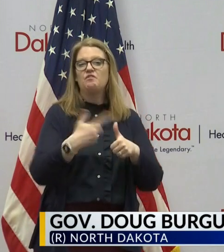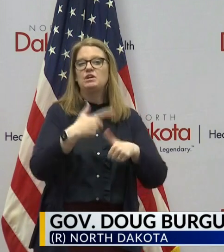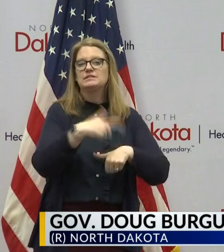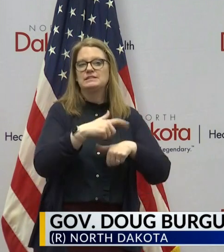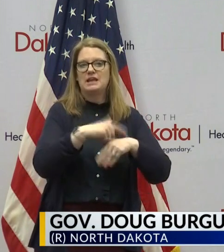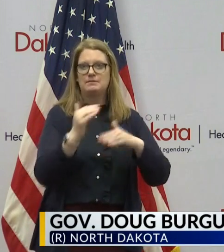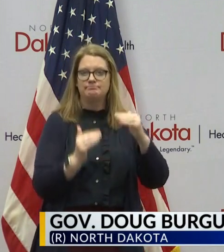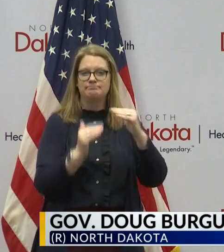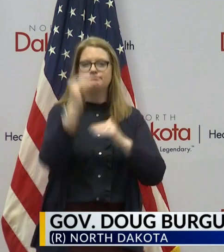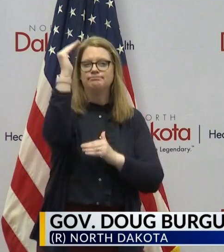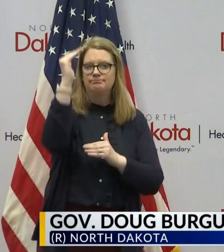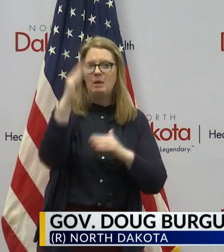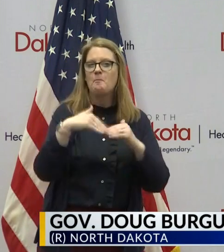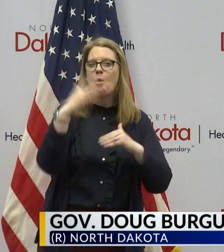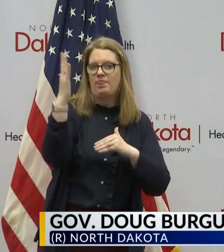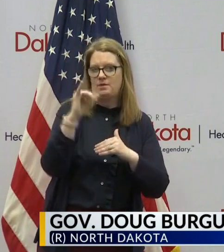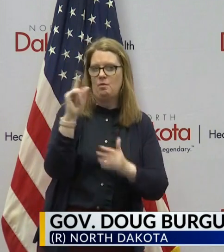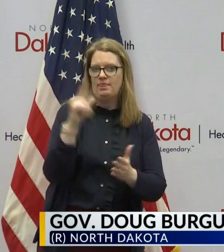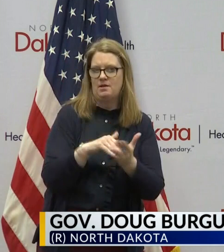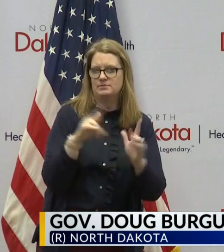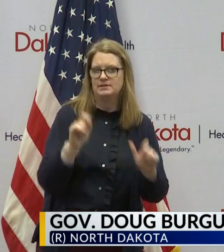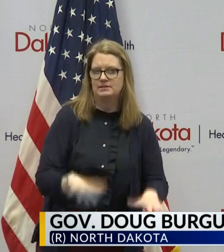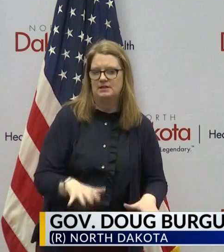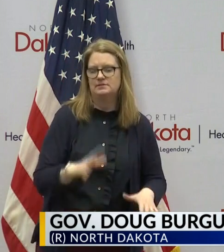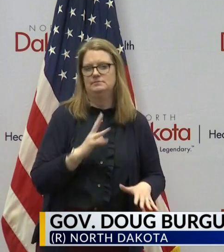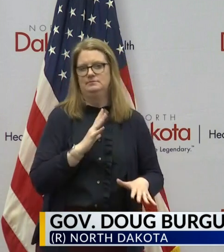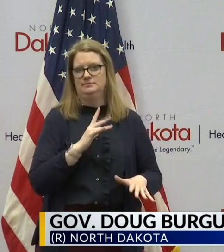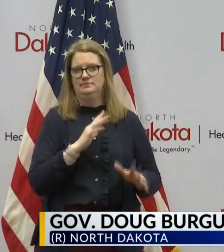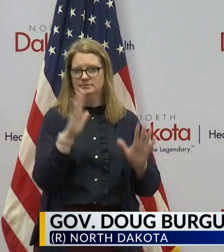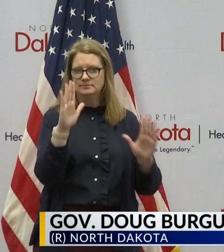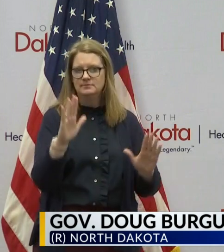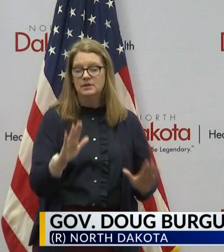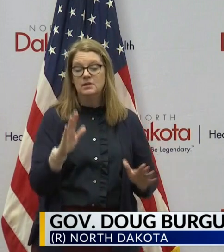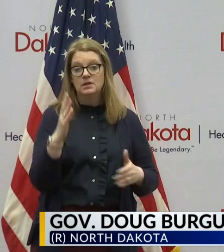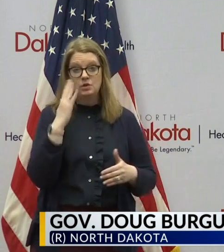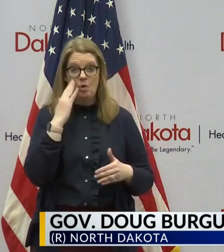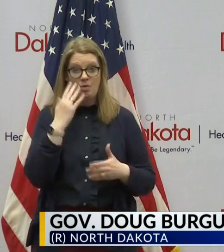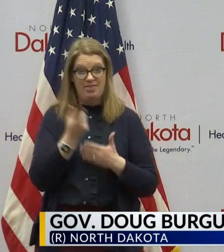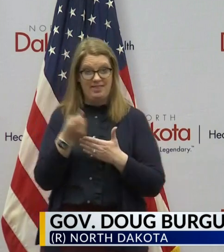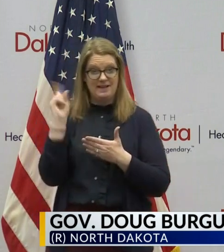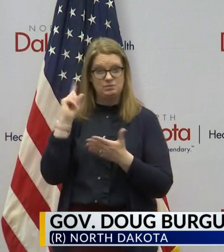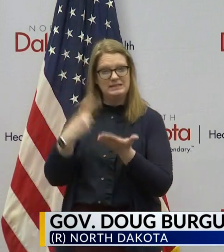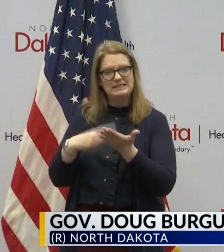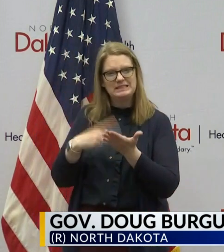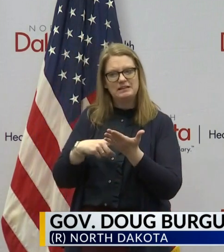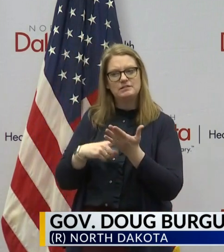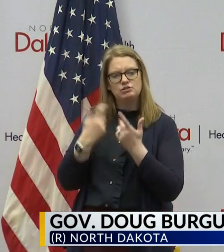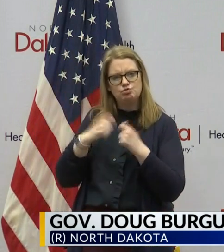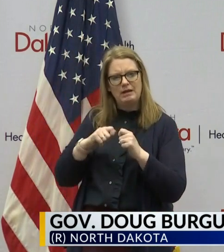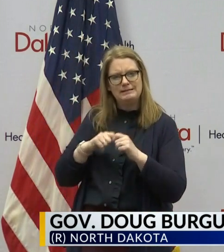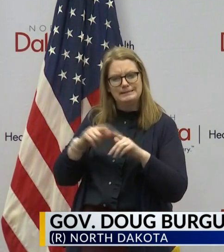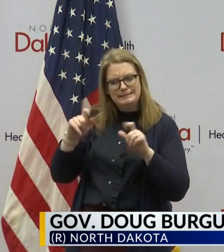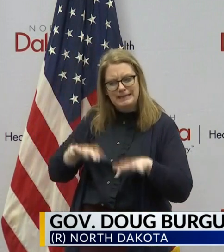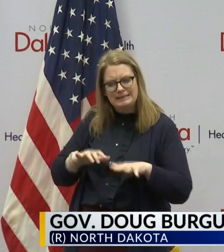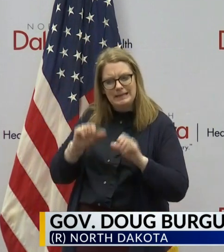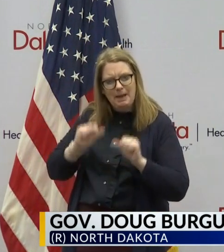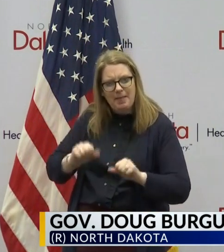REAL-TIME CLOSED CAPTIONING PROVIDED BY U.S. CAPTIONING COMPANY. THIS IS THE FIRST TIME WE SURPASSED A THOUSAND TESTS, SO THAT'S GOOD NEWS.